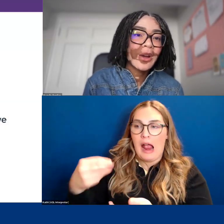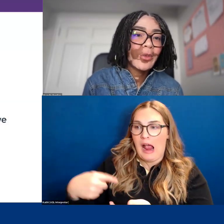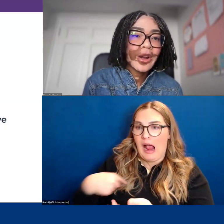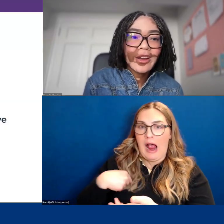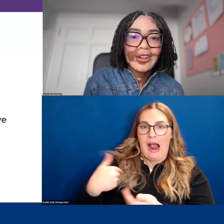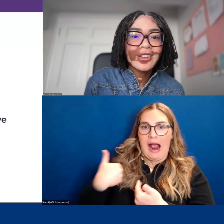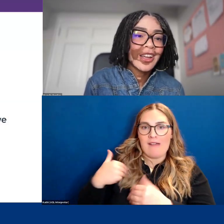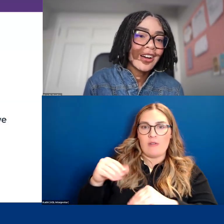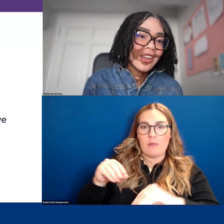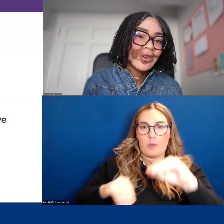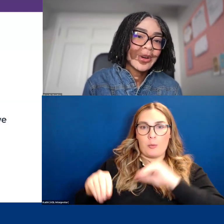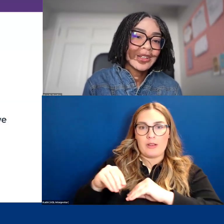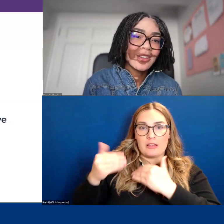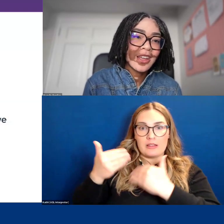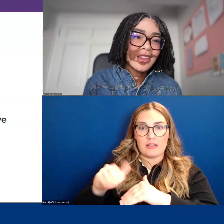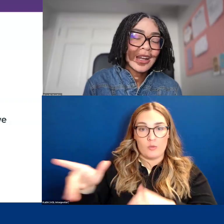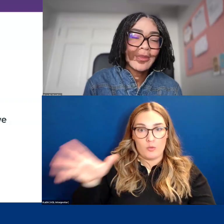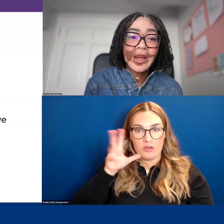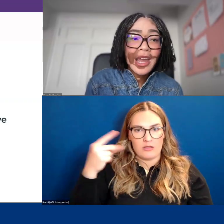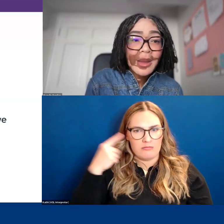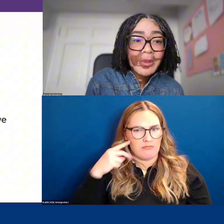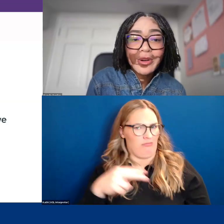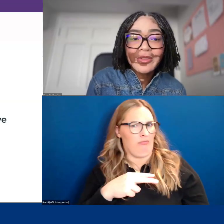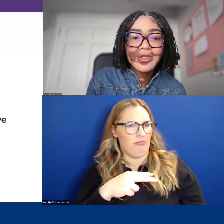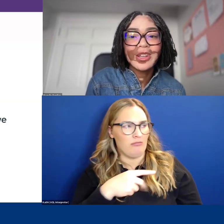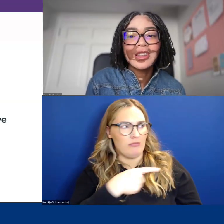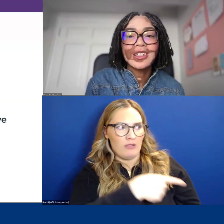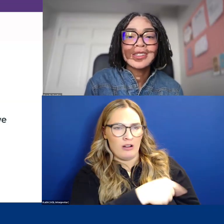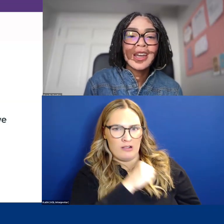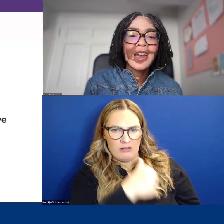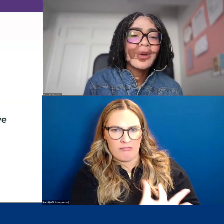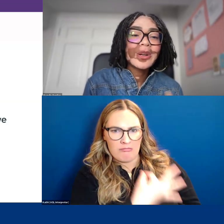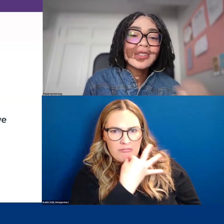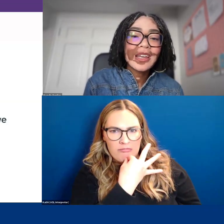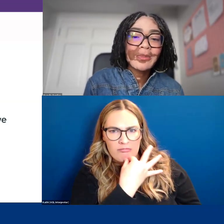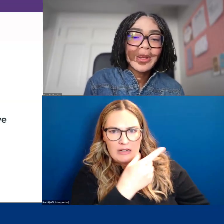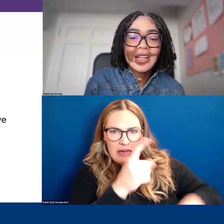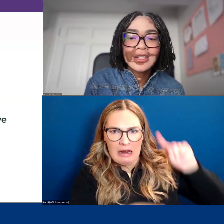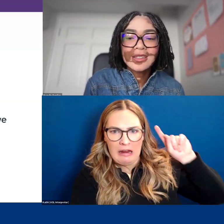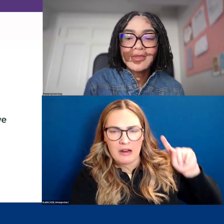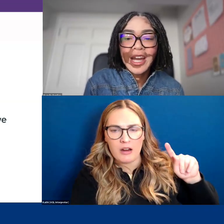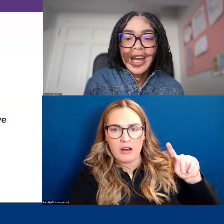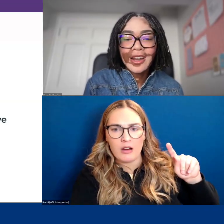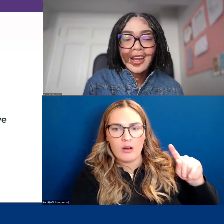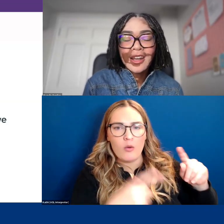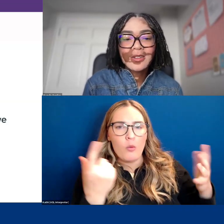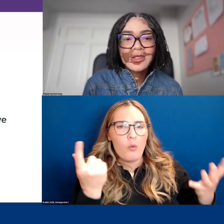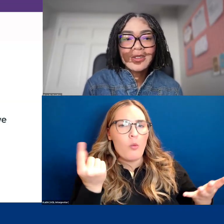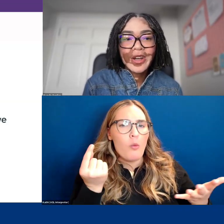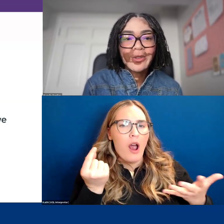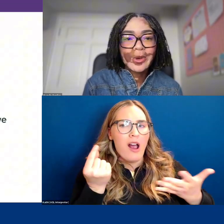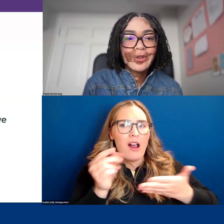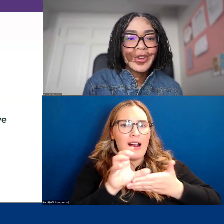What are they going to think? Are they going to think that I'm not capable of doing this? And what is the implications of that? And so these are very real